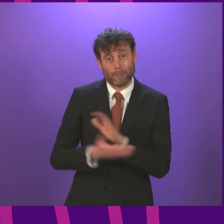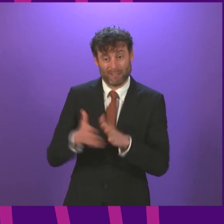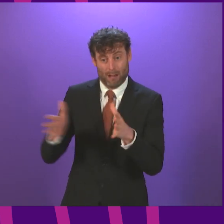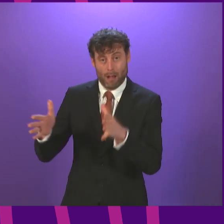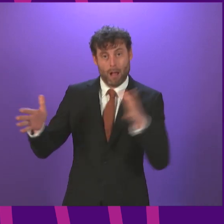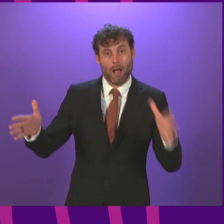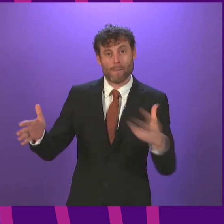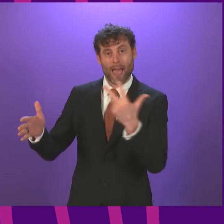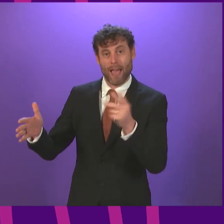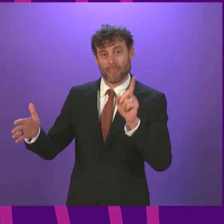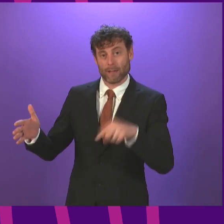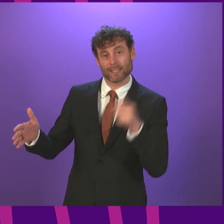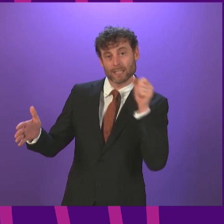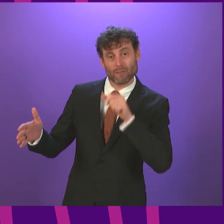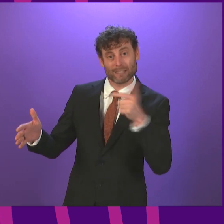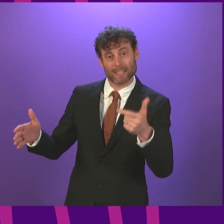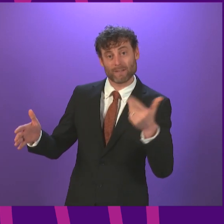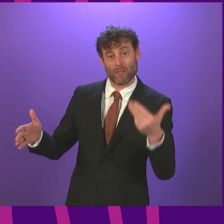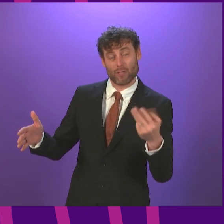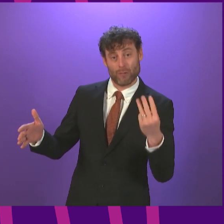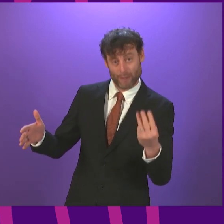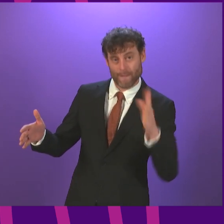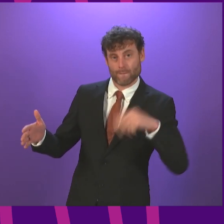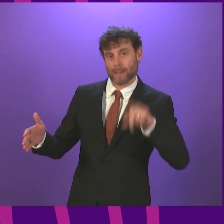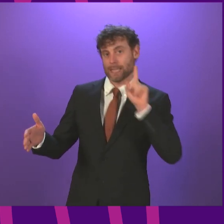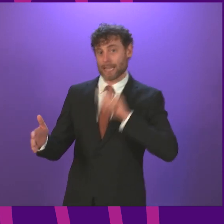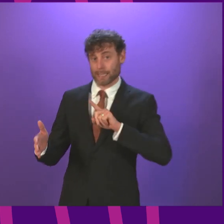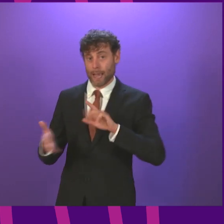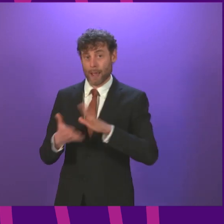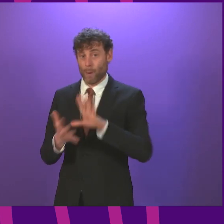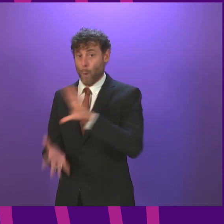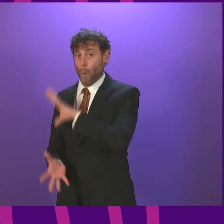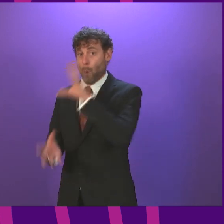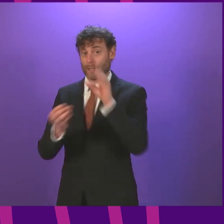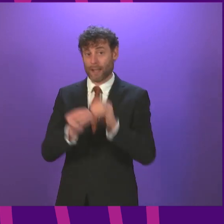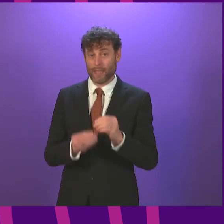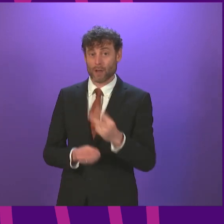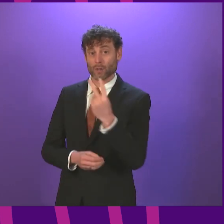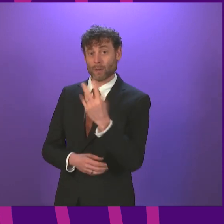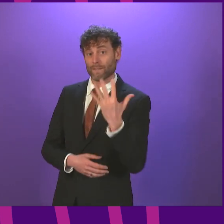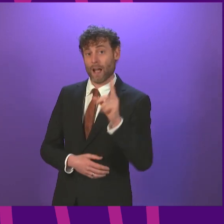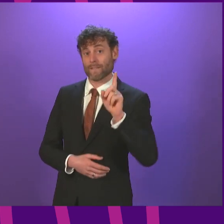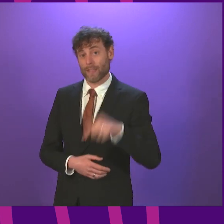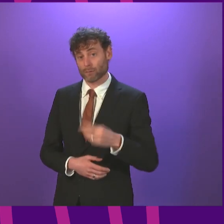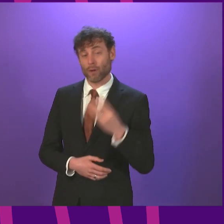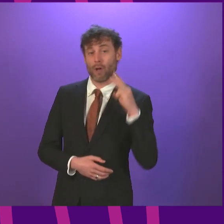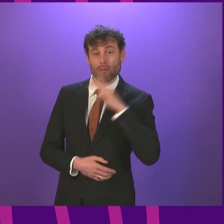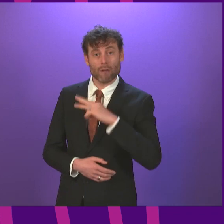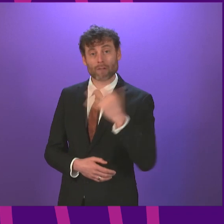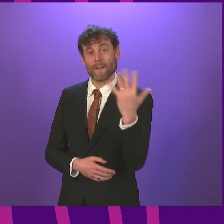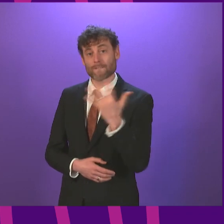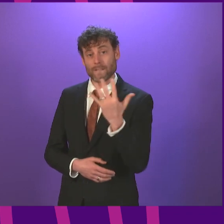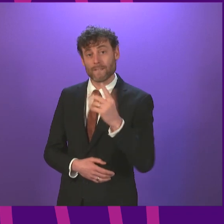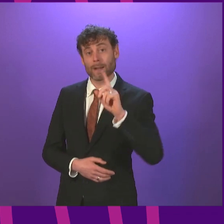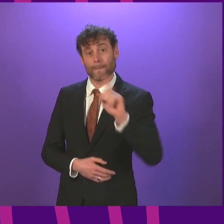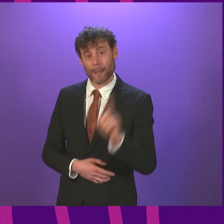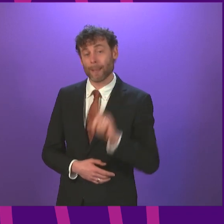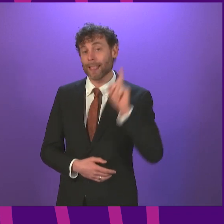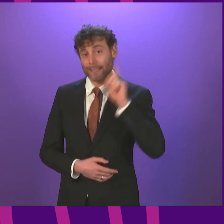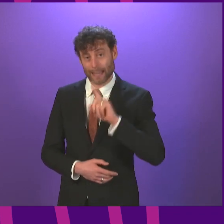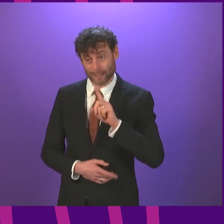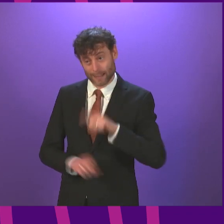8,673 people since yesterday. In total, 25,315 people received a vaccination yesterday.